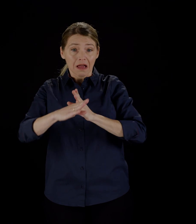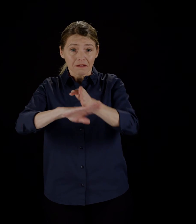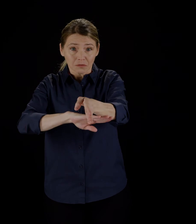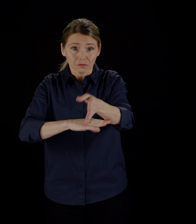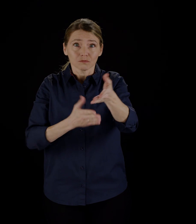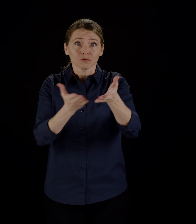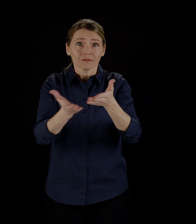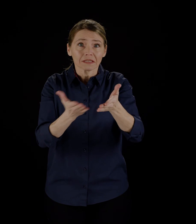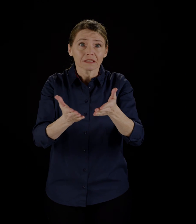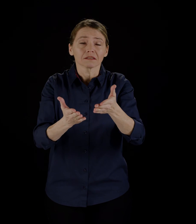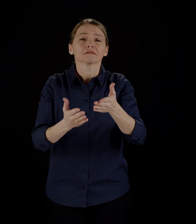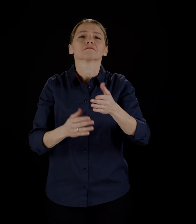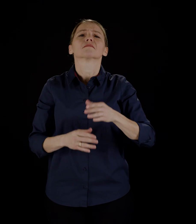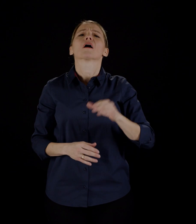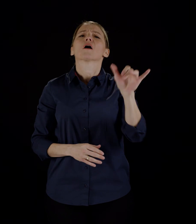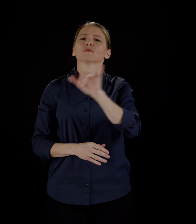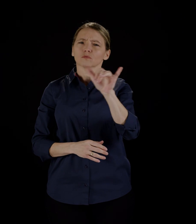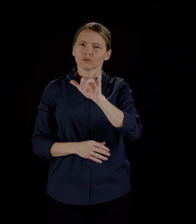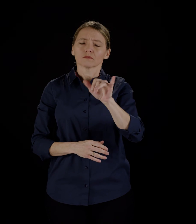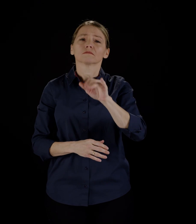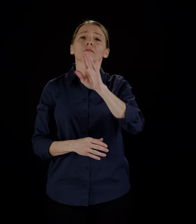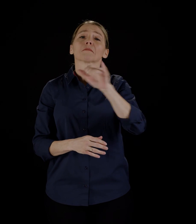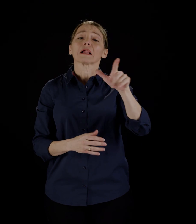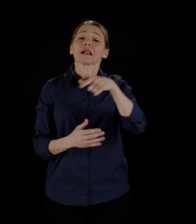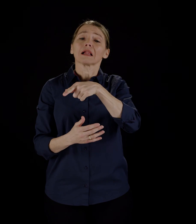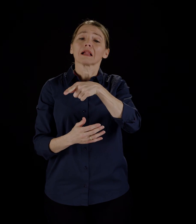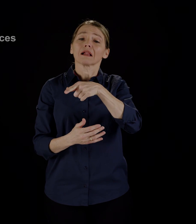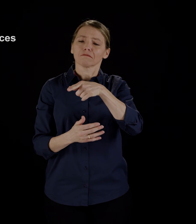This may be referred to as Postpaid Services.